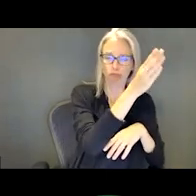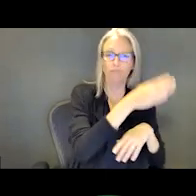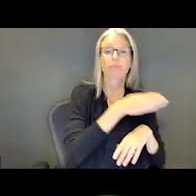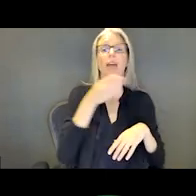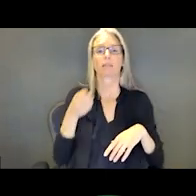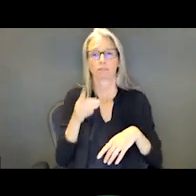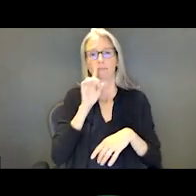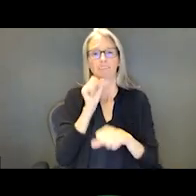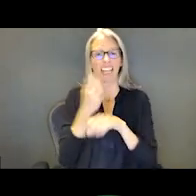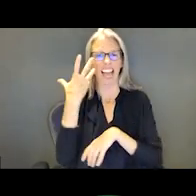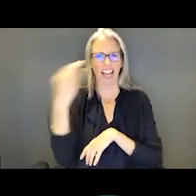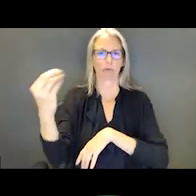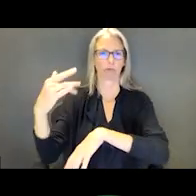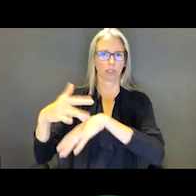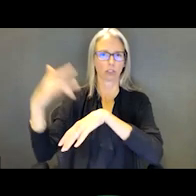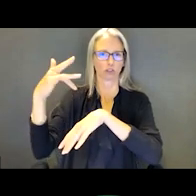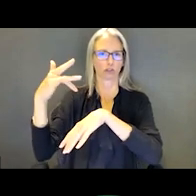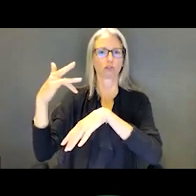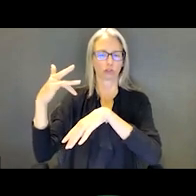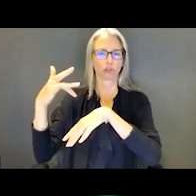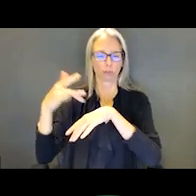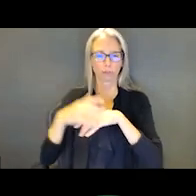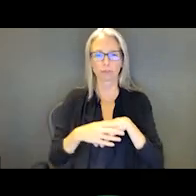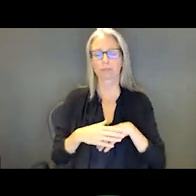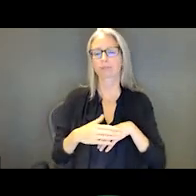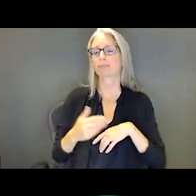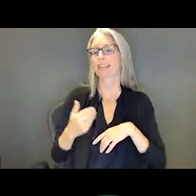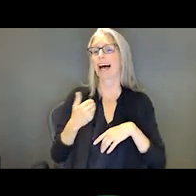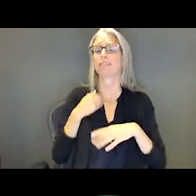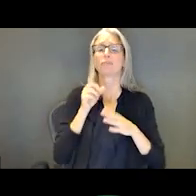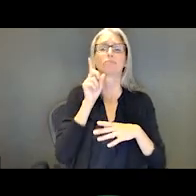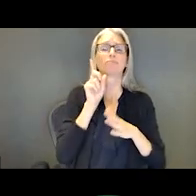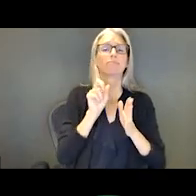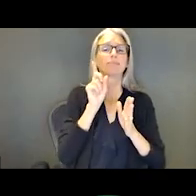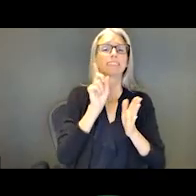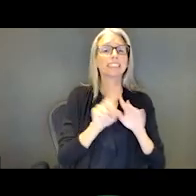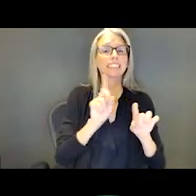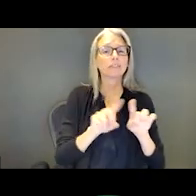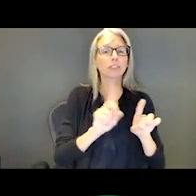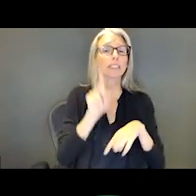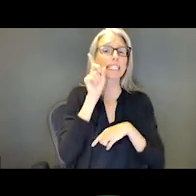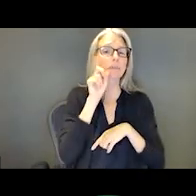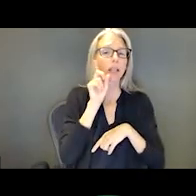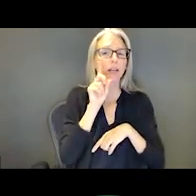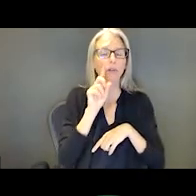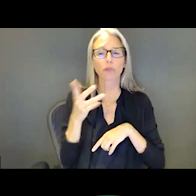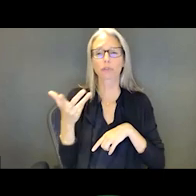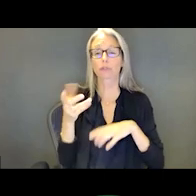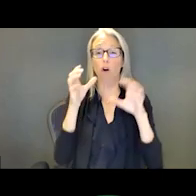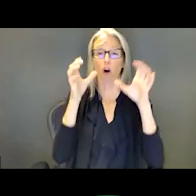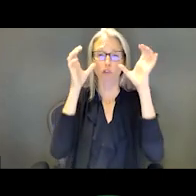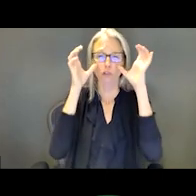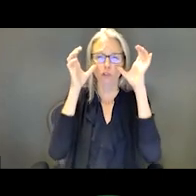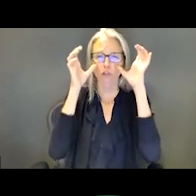And chairs and crutches and different adaptive devices for staff to use. And then after we